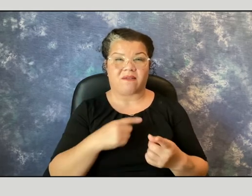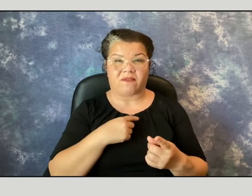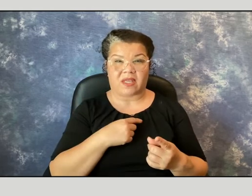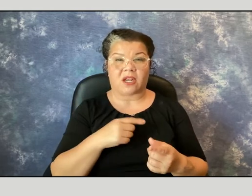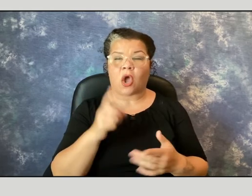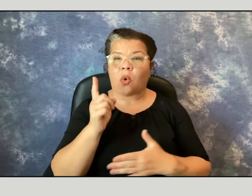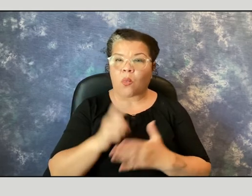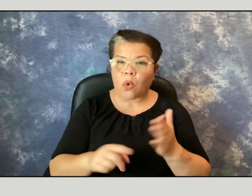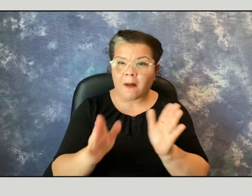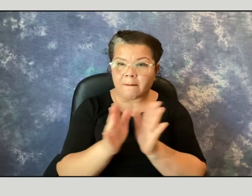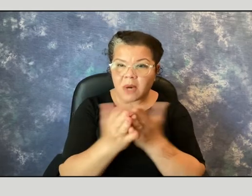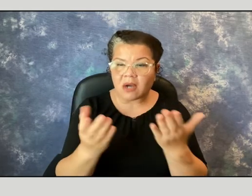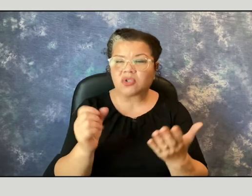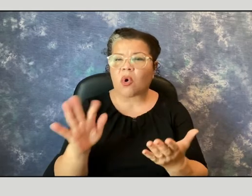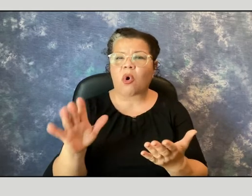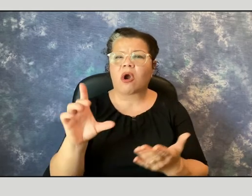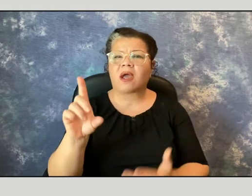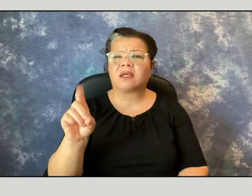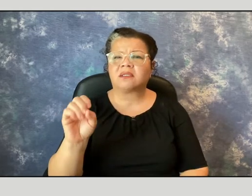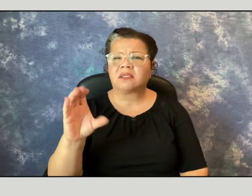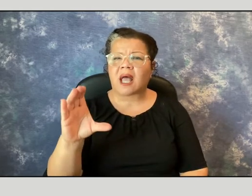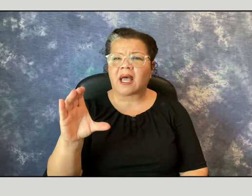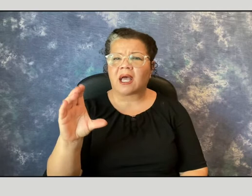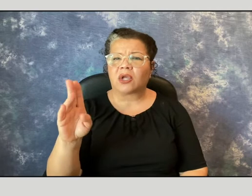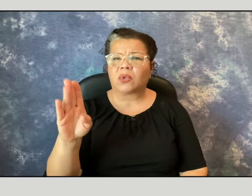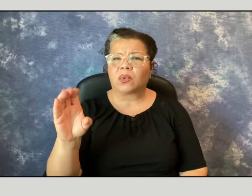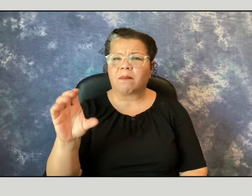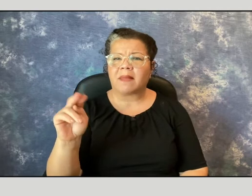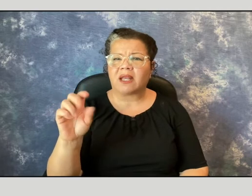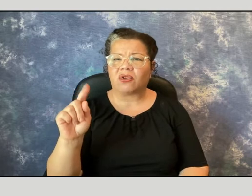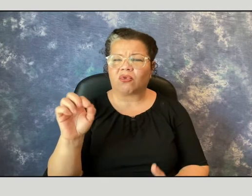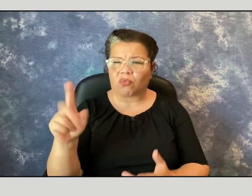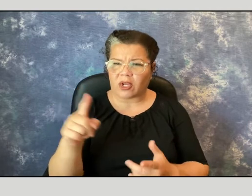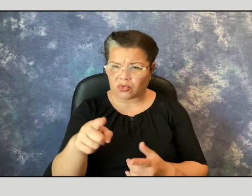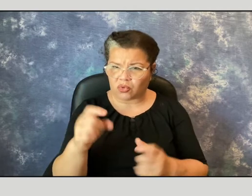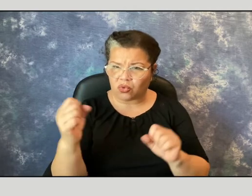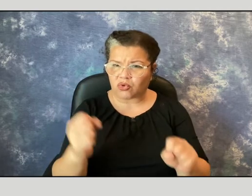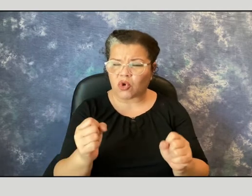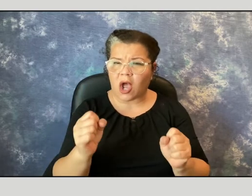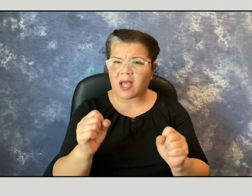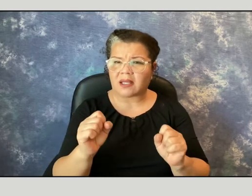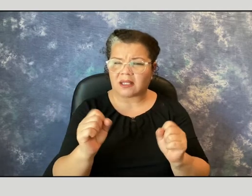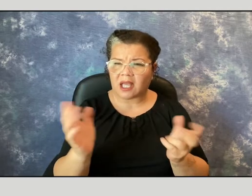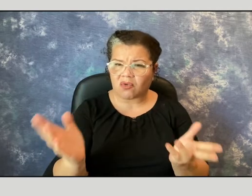does the panel strongly recommend to educate me on my Puerto Rican heritage?"